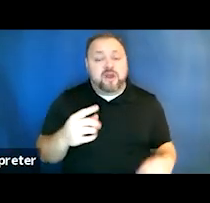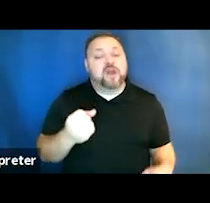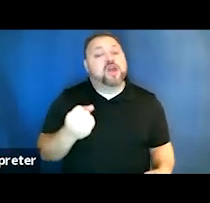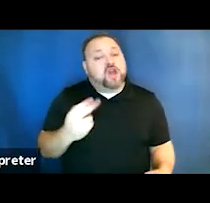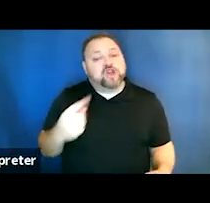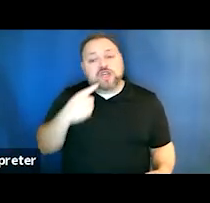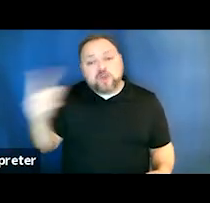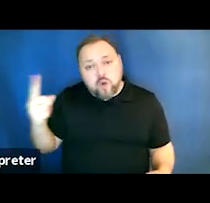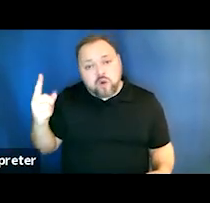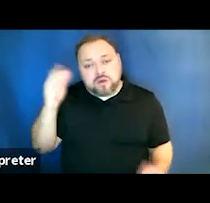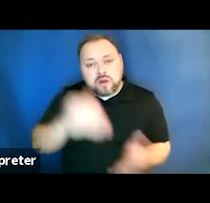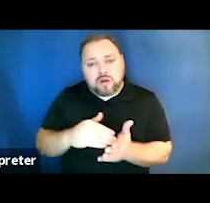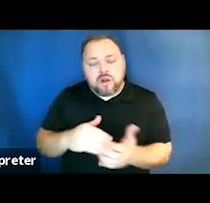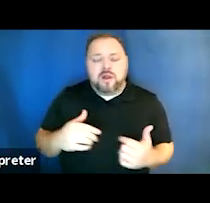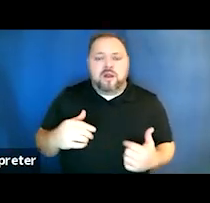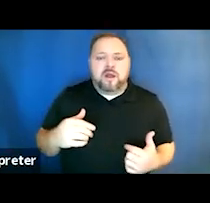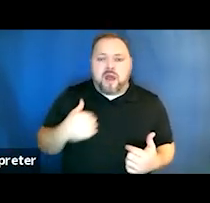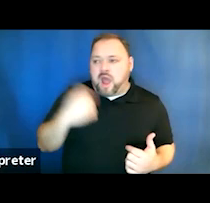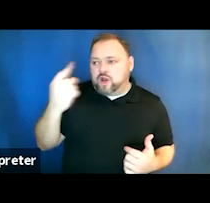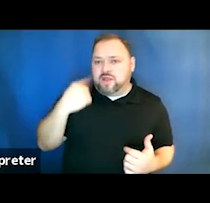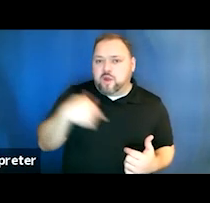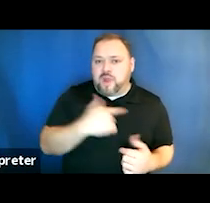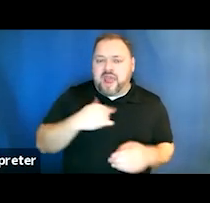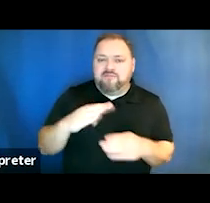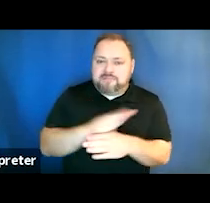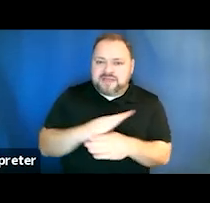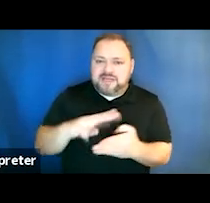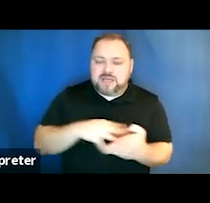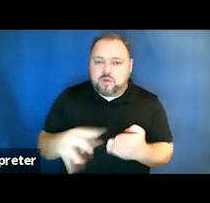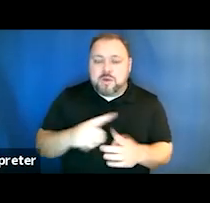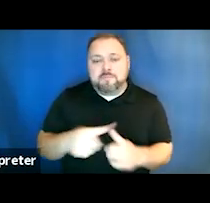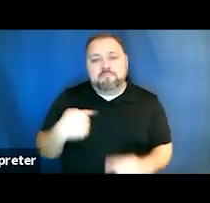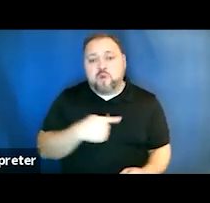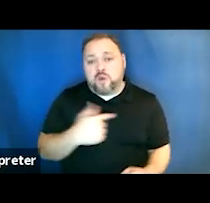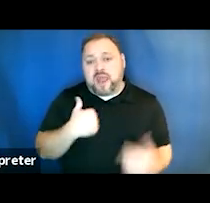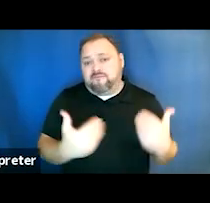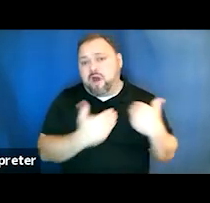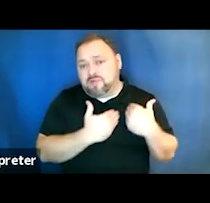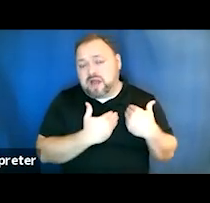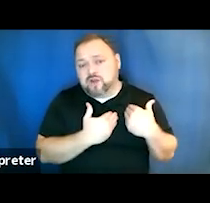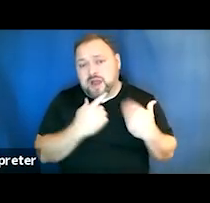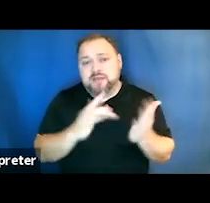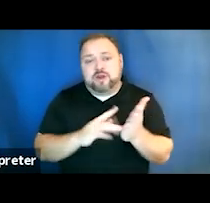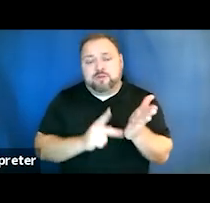"I understand that we have a busy schedule, but we have obligation as medical professionals to